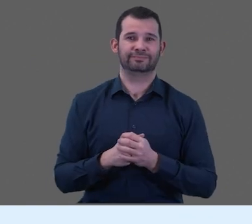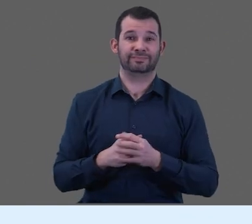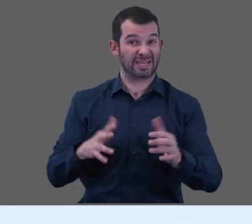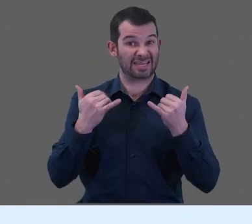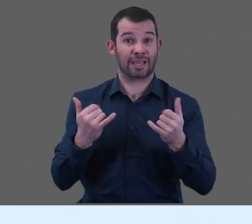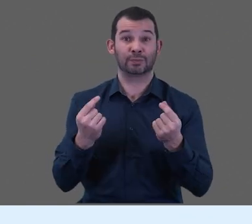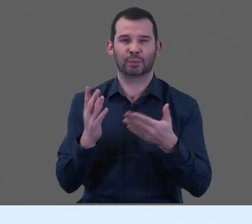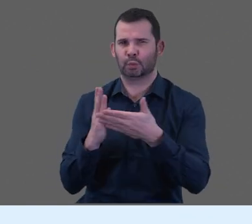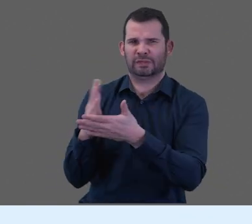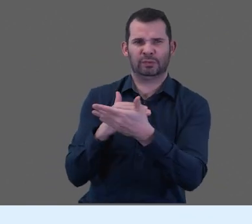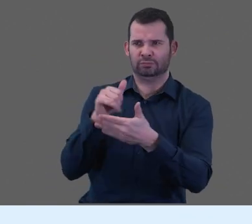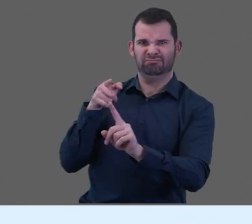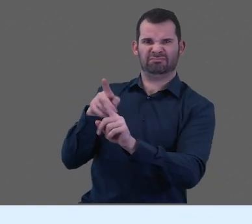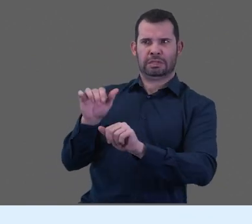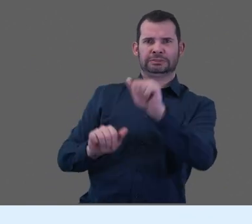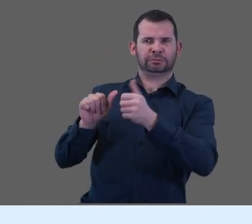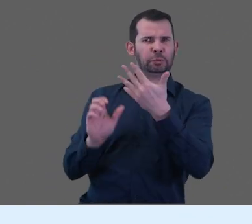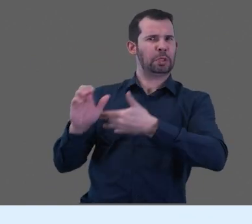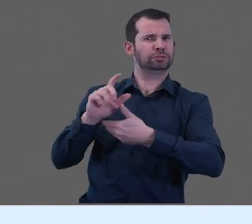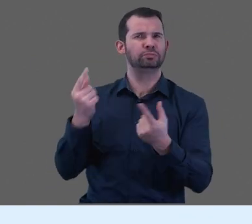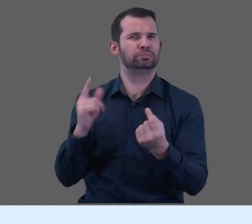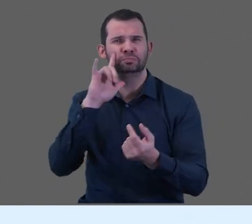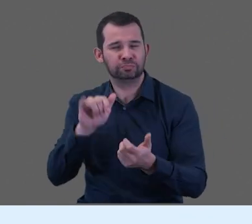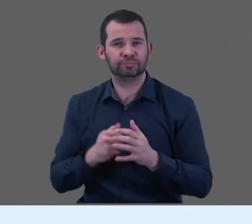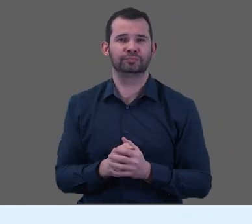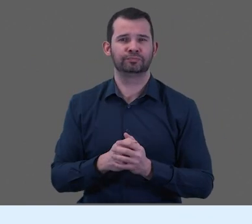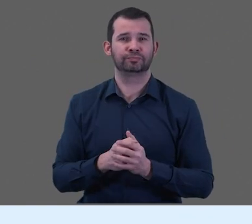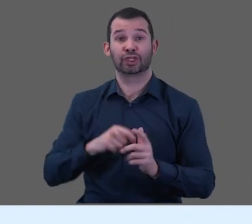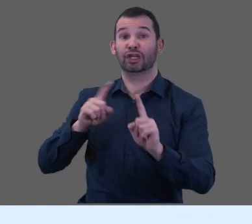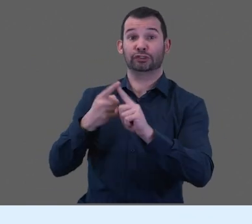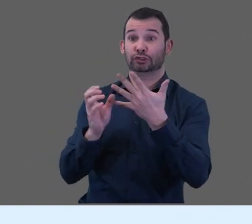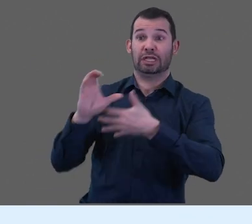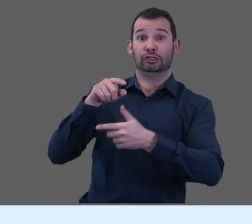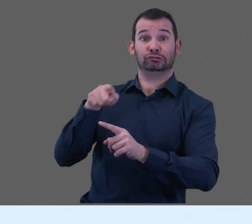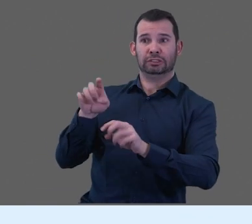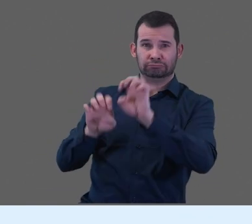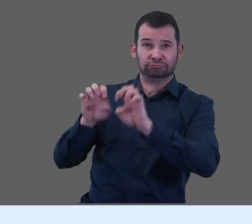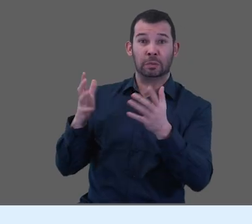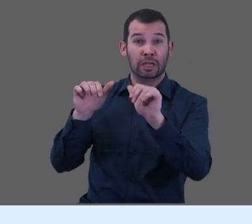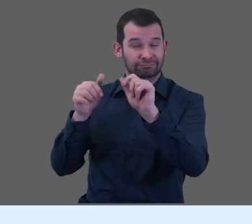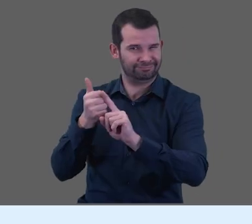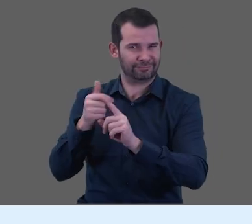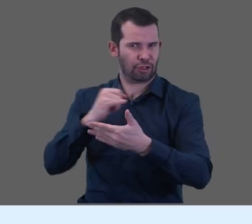Now we’ll review the assessment criteria. The first criteria is Artistic.